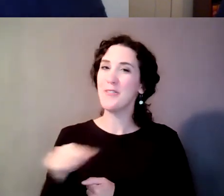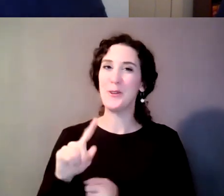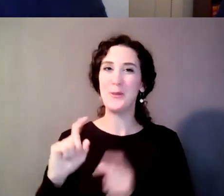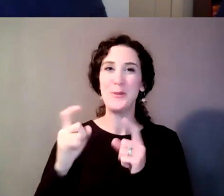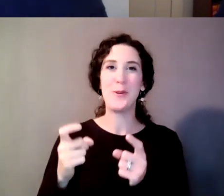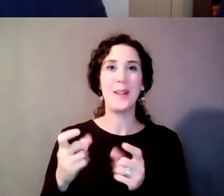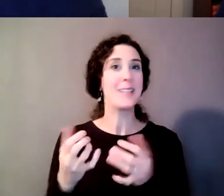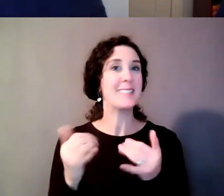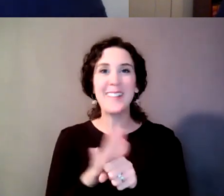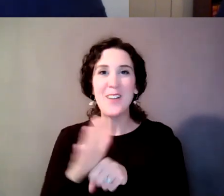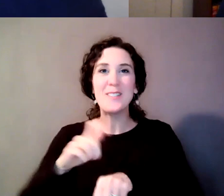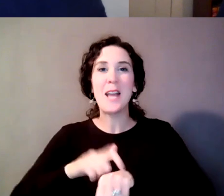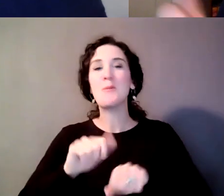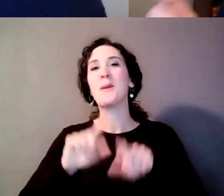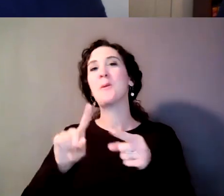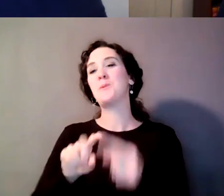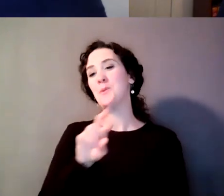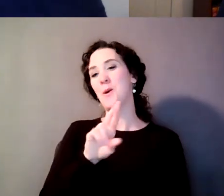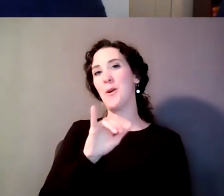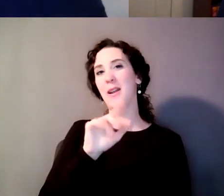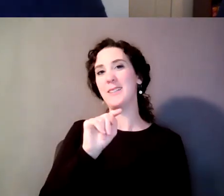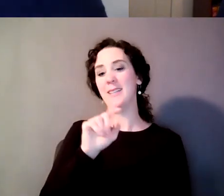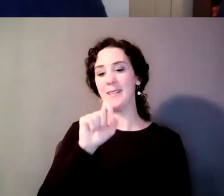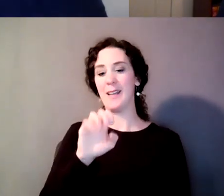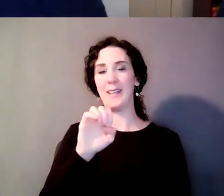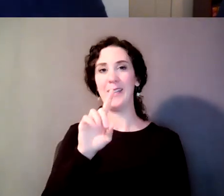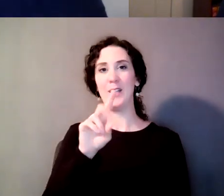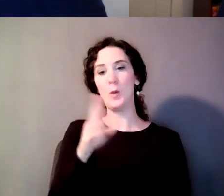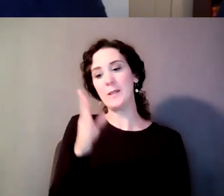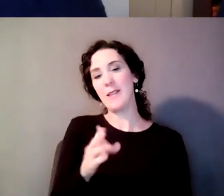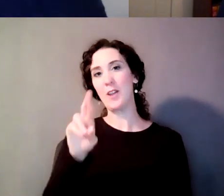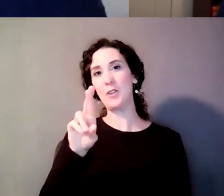do so. There still is time, you can visit our right to die EDU slash roar and that will be counted towards the roar day